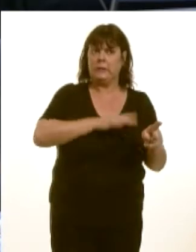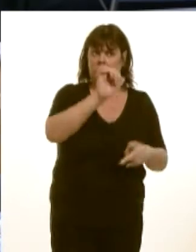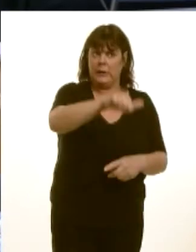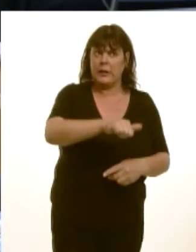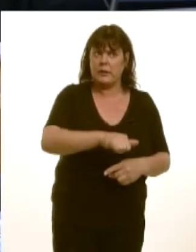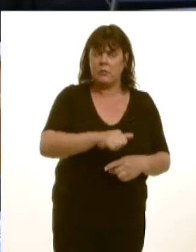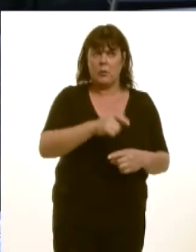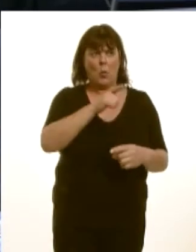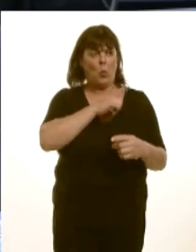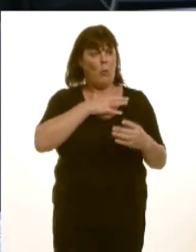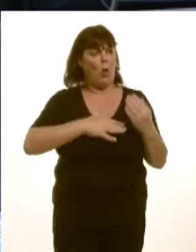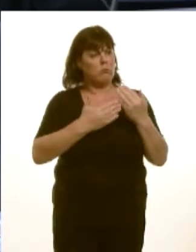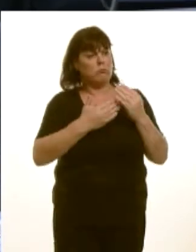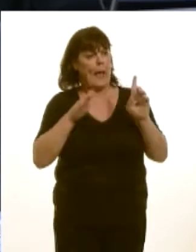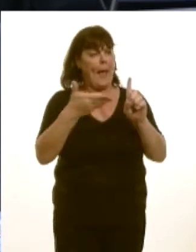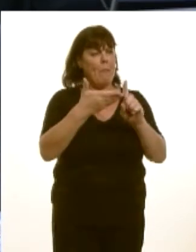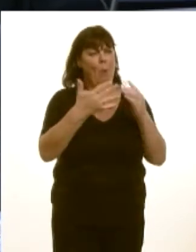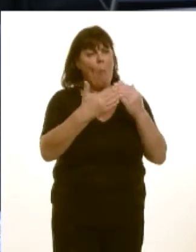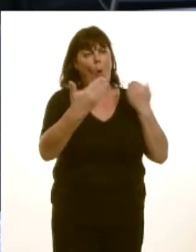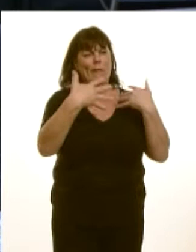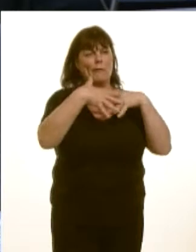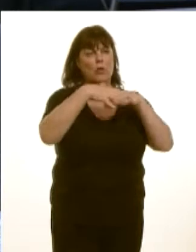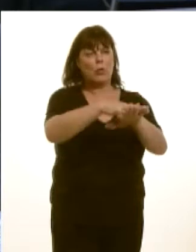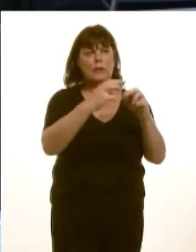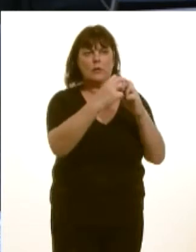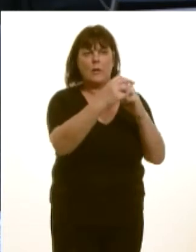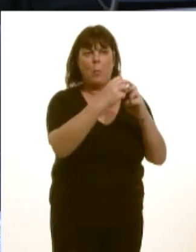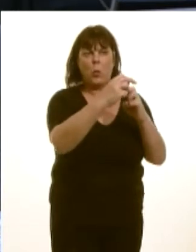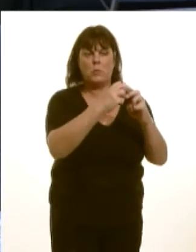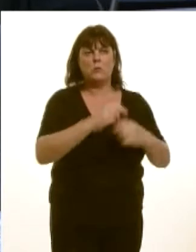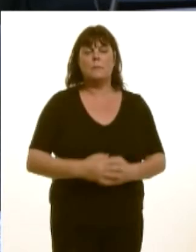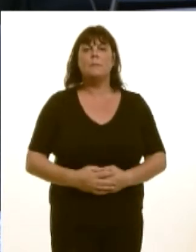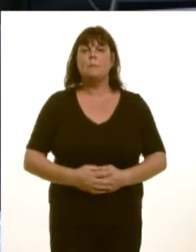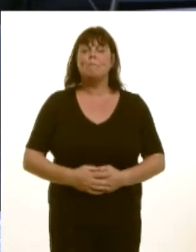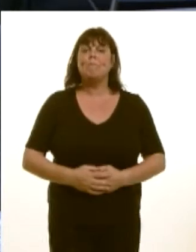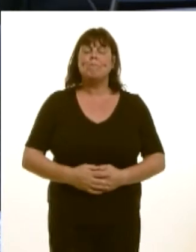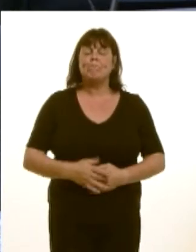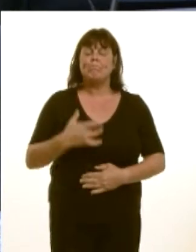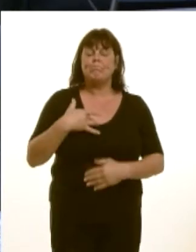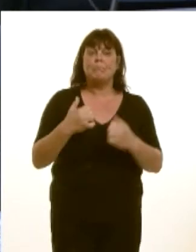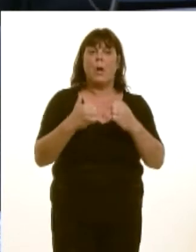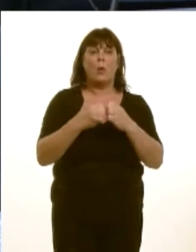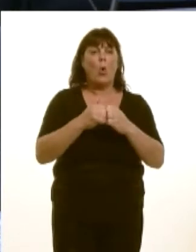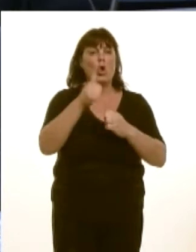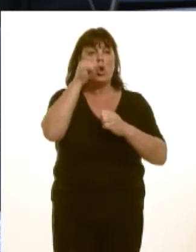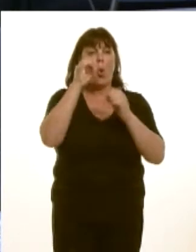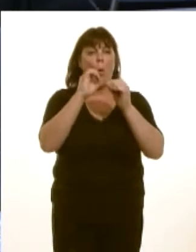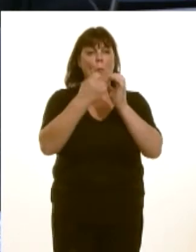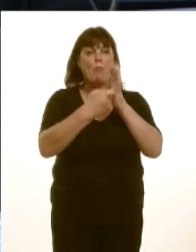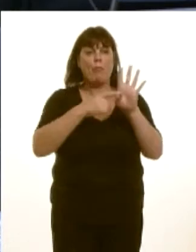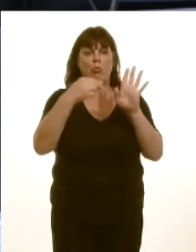That is something that we will develop. We cannot escape the fact that the traffic situation at the Brynglas tunnels will get worse.